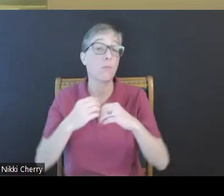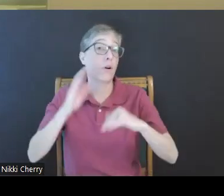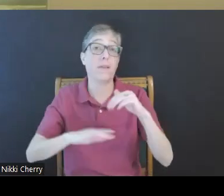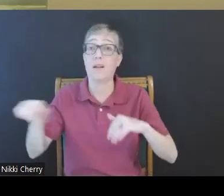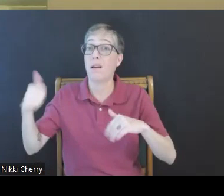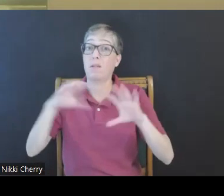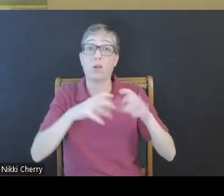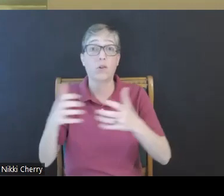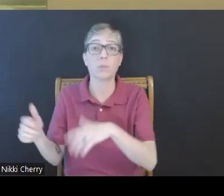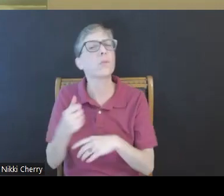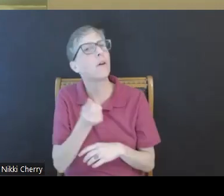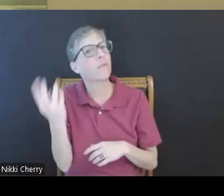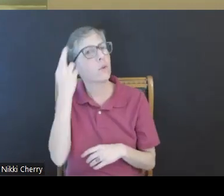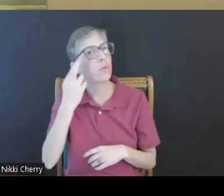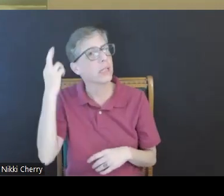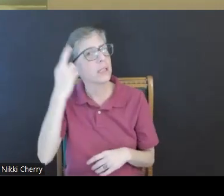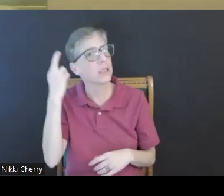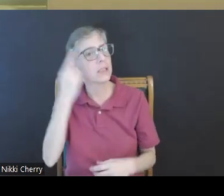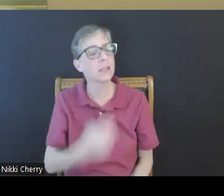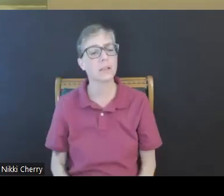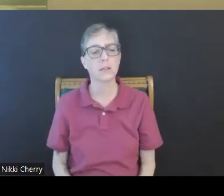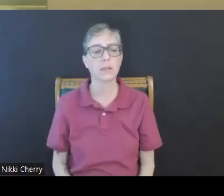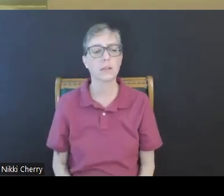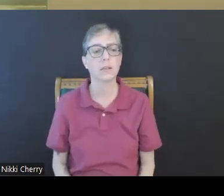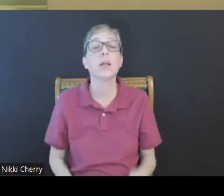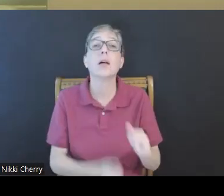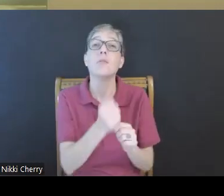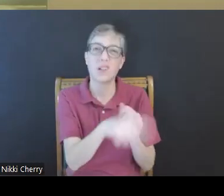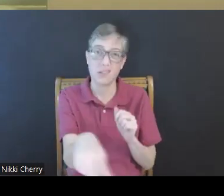one of them is these are you know most of them are relatively young relatively healthy people